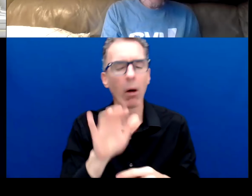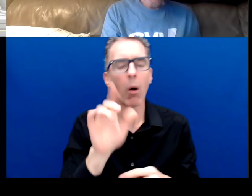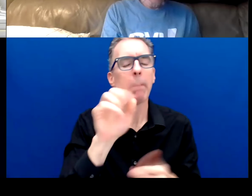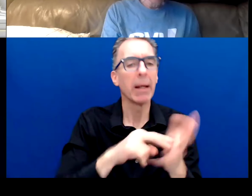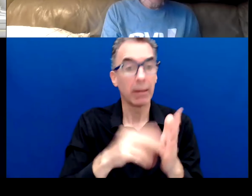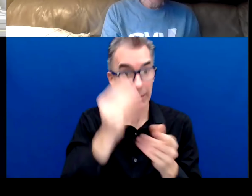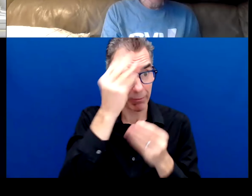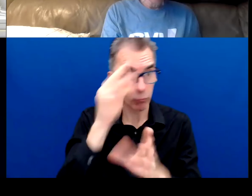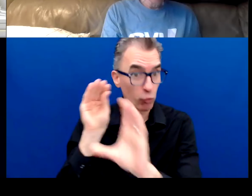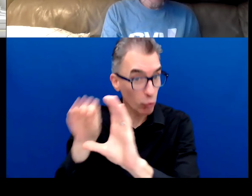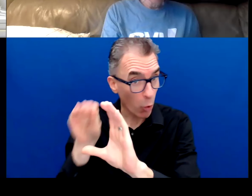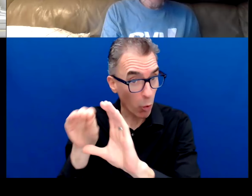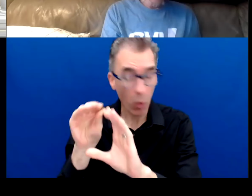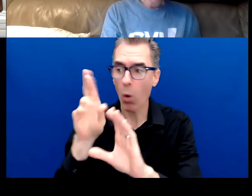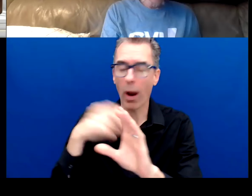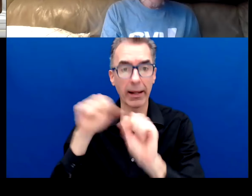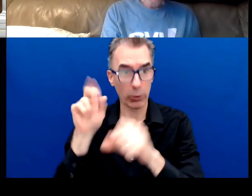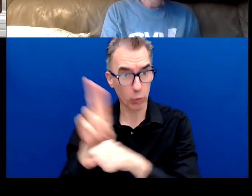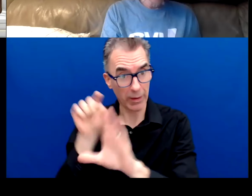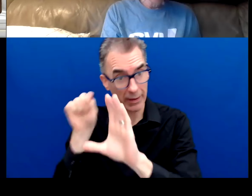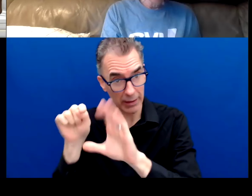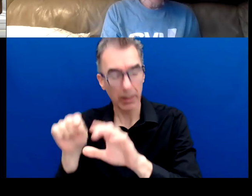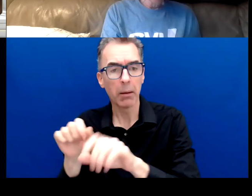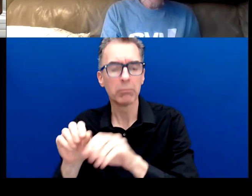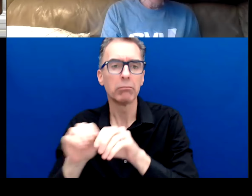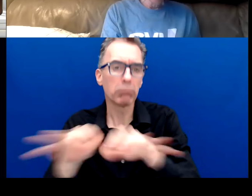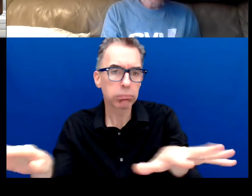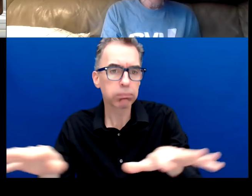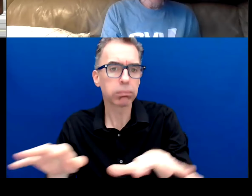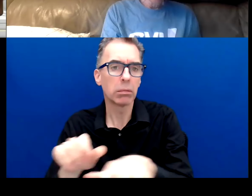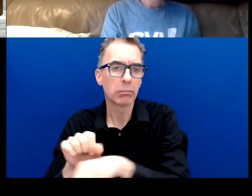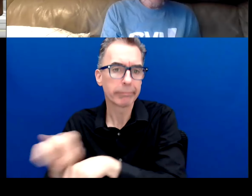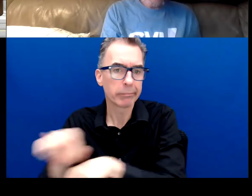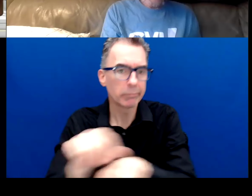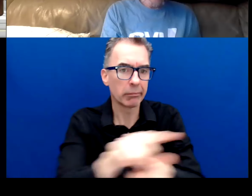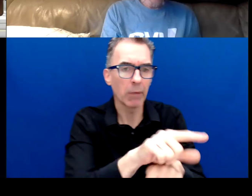We can message you from it. And that way, you know who are the people who are involved in.